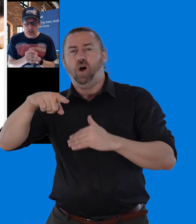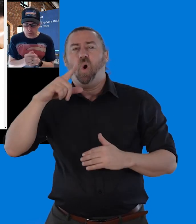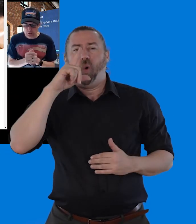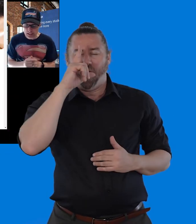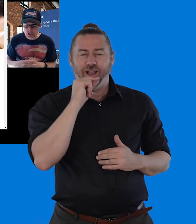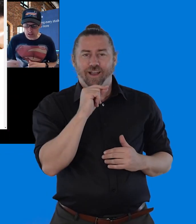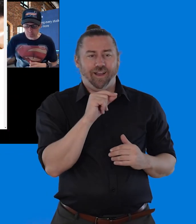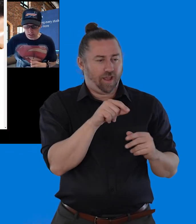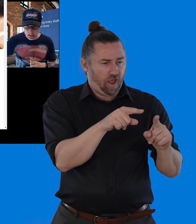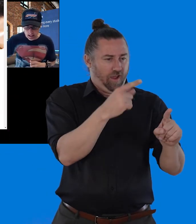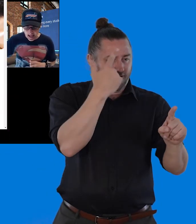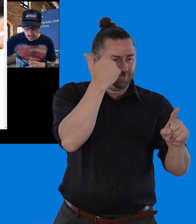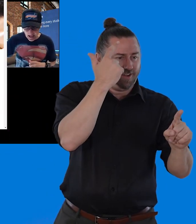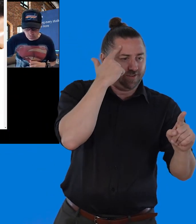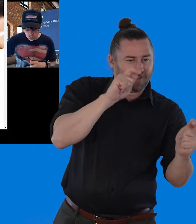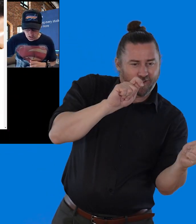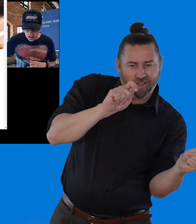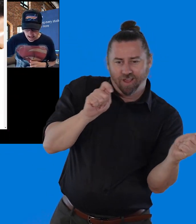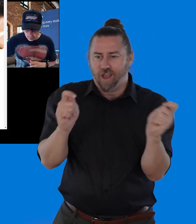So, please jump in and have a look at that.